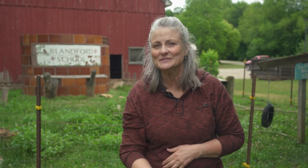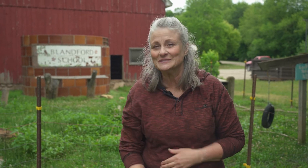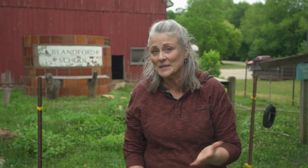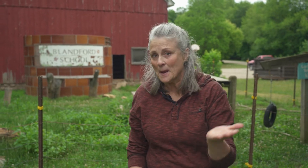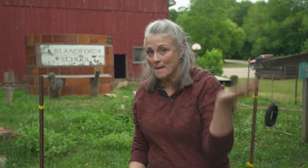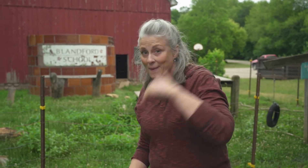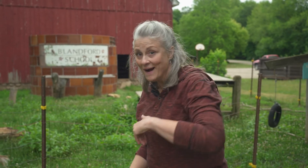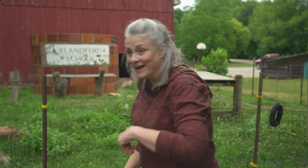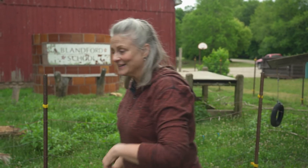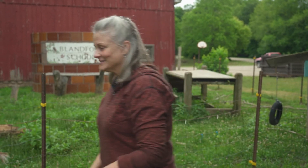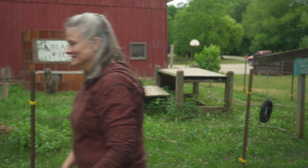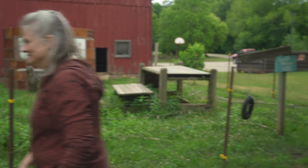I am too. Let's go.